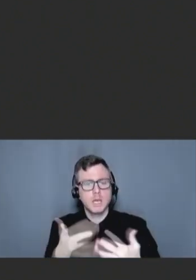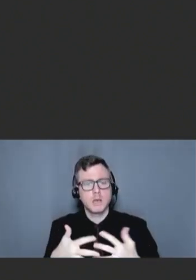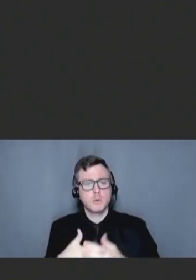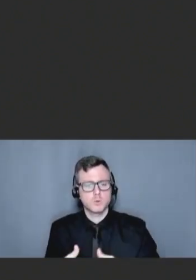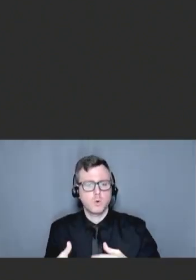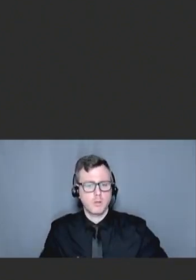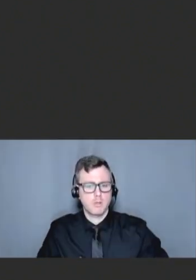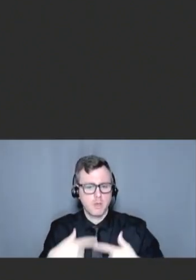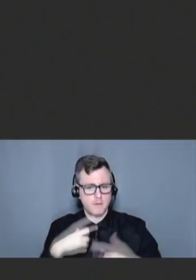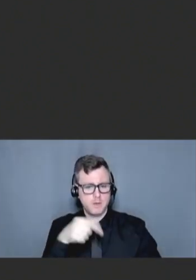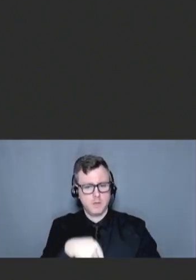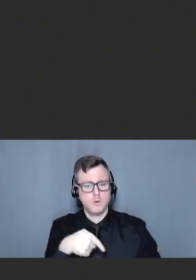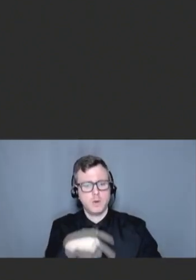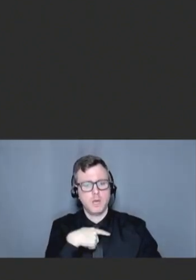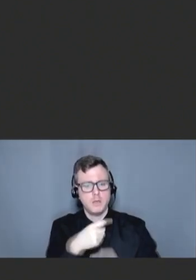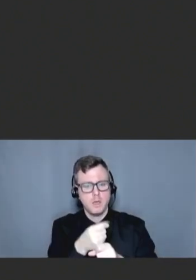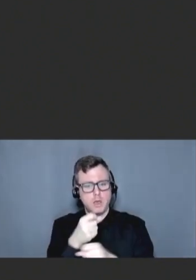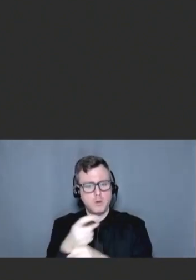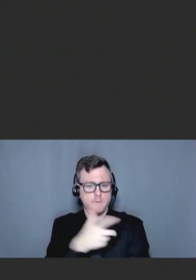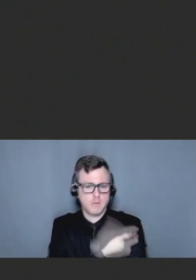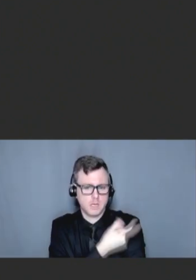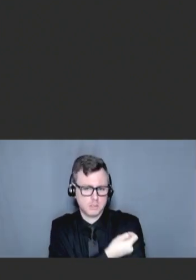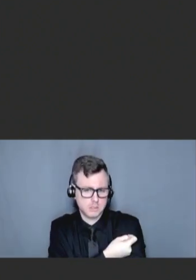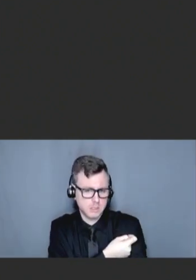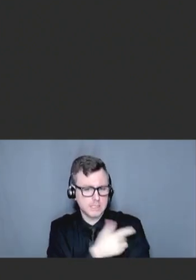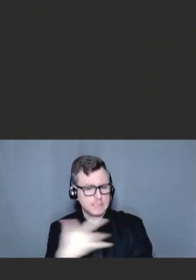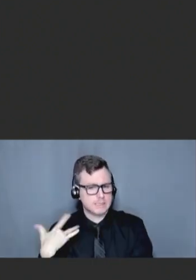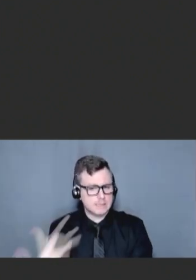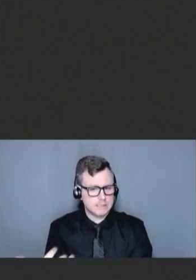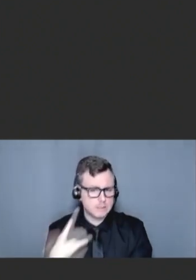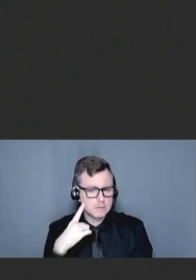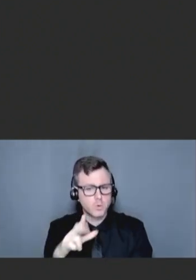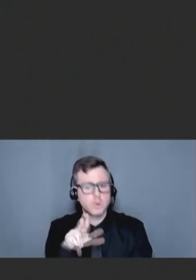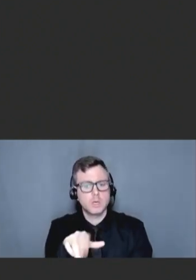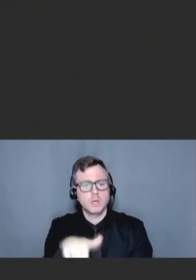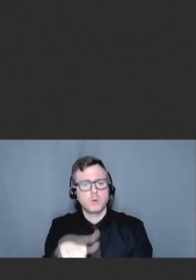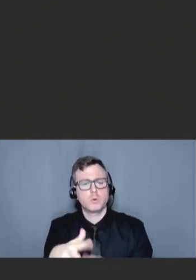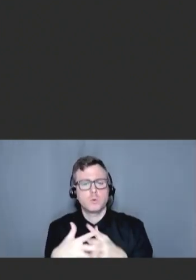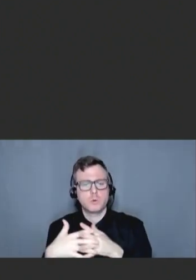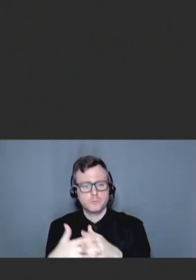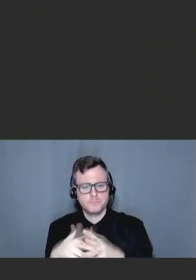Abby Bownas manages the Adult Vaccine Access Coalition and will discuss recent federal